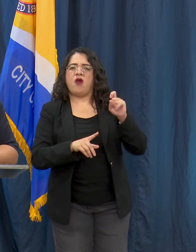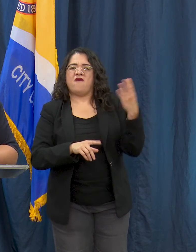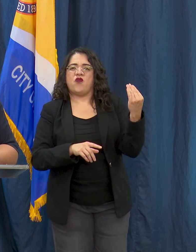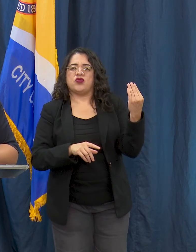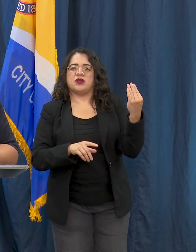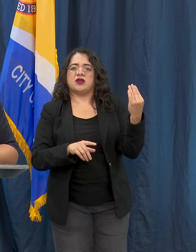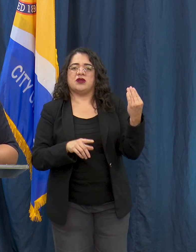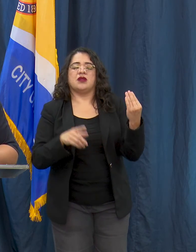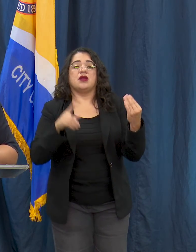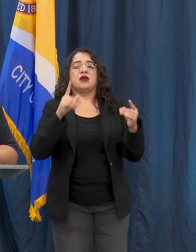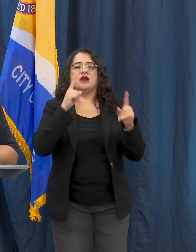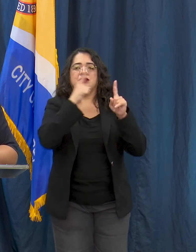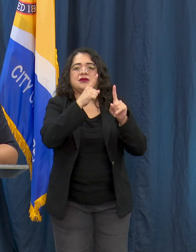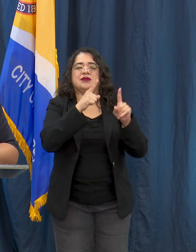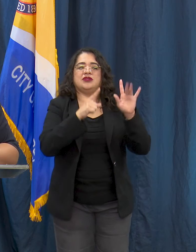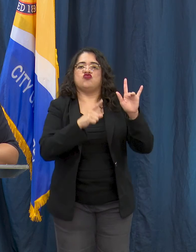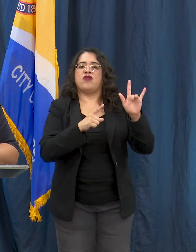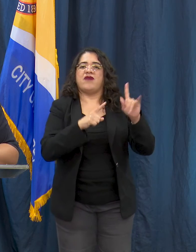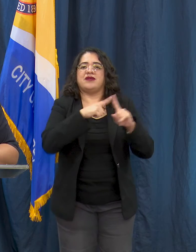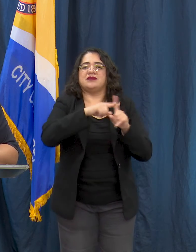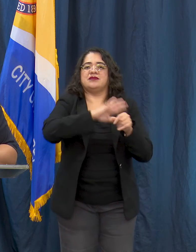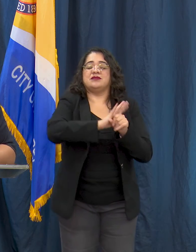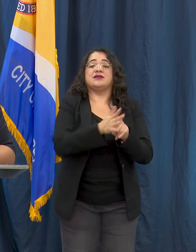um